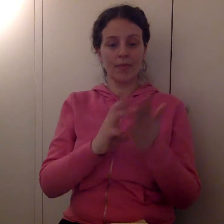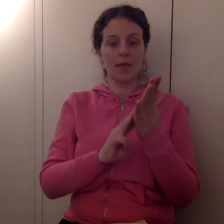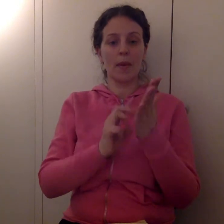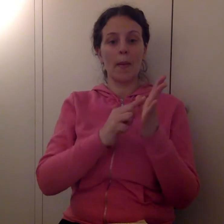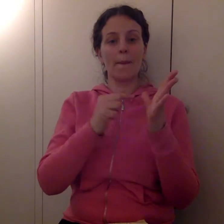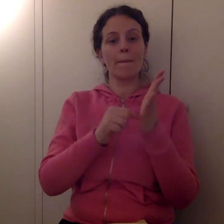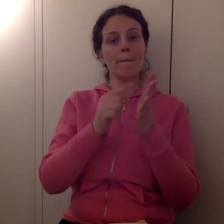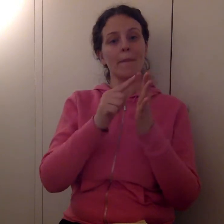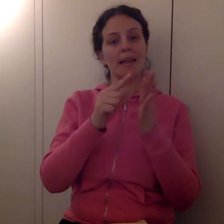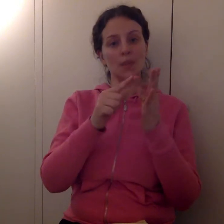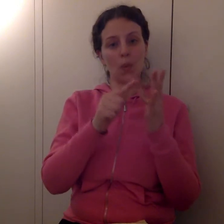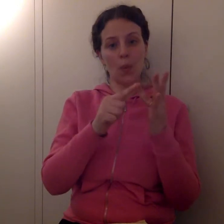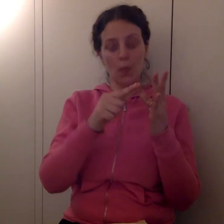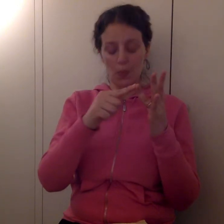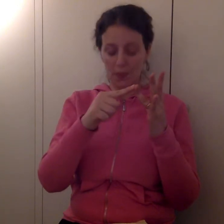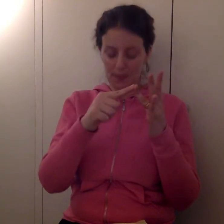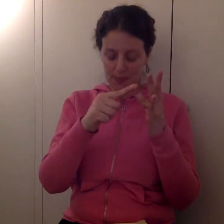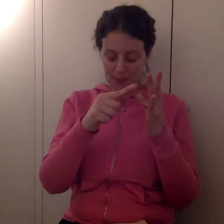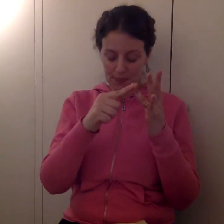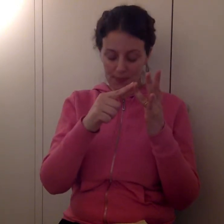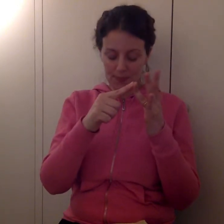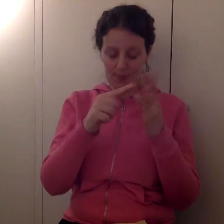MATEO